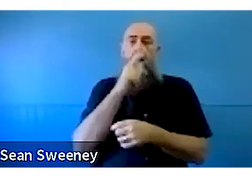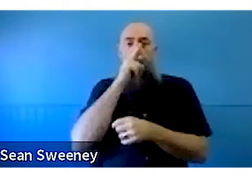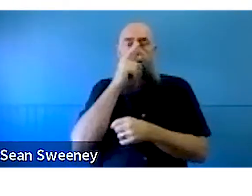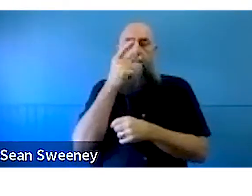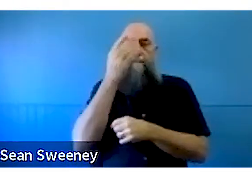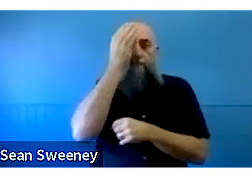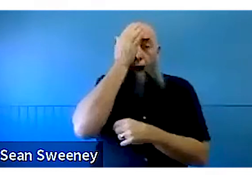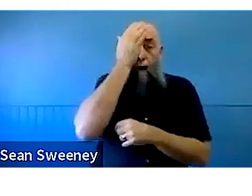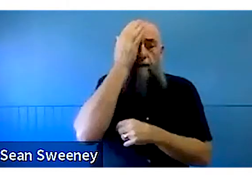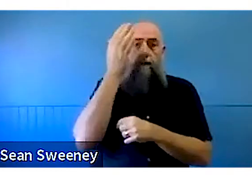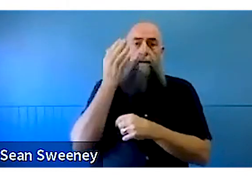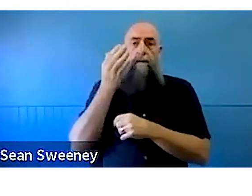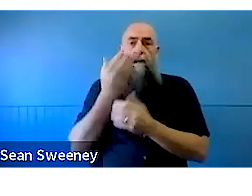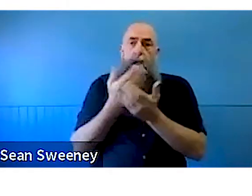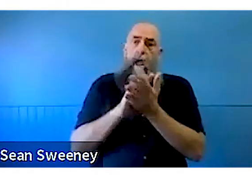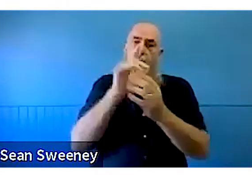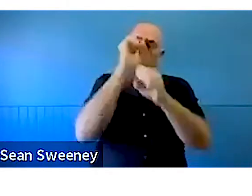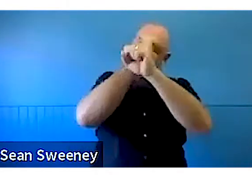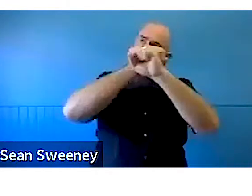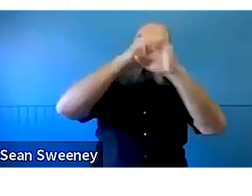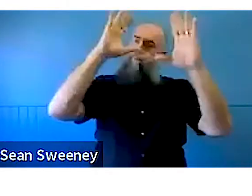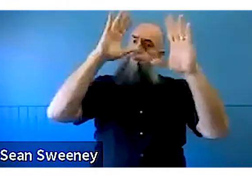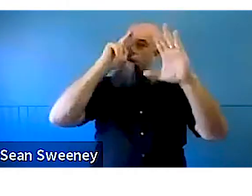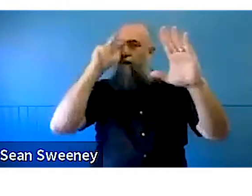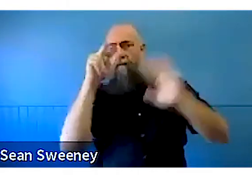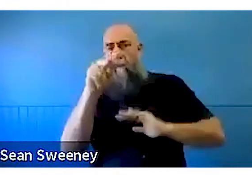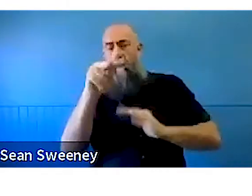think about Aboriginal people, the same as what we think about